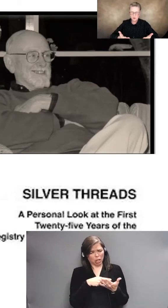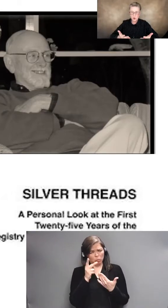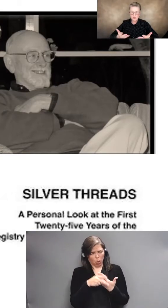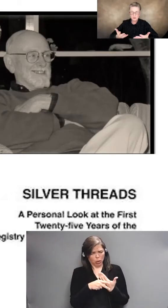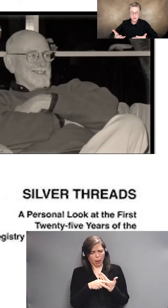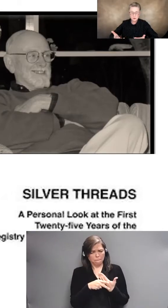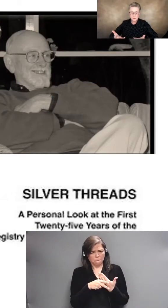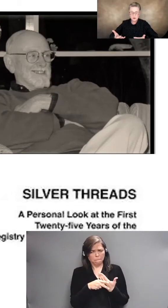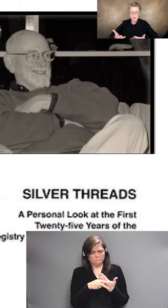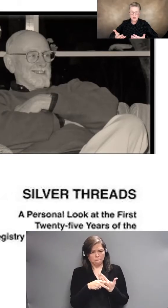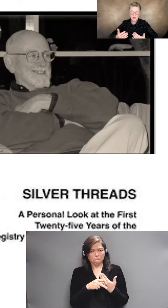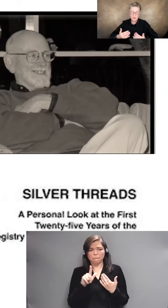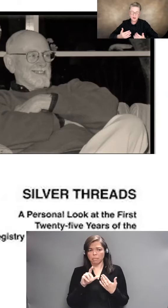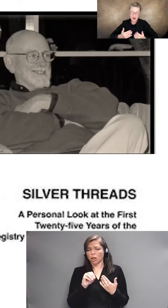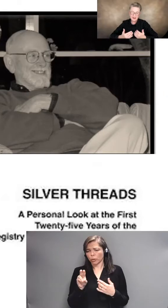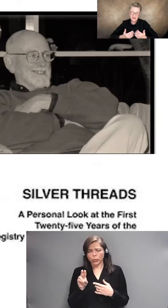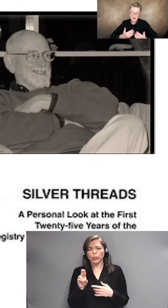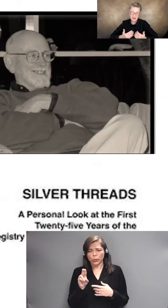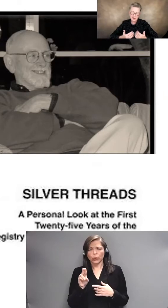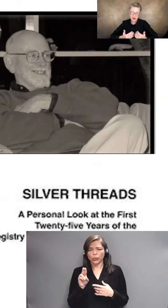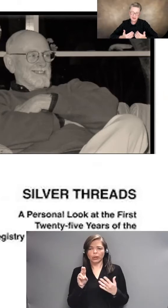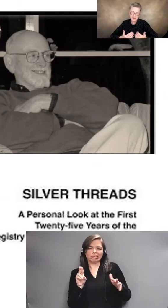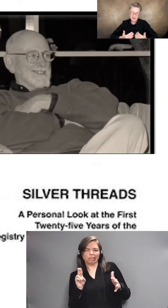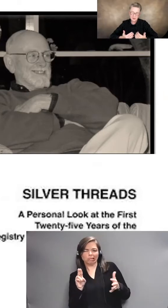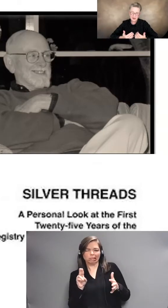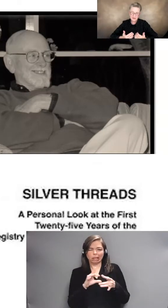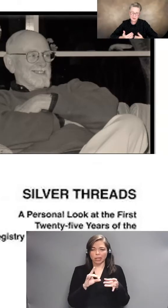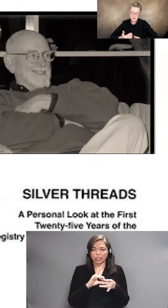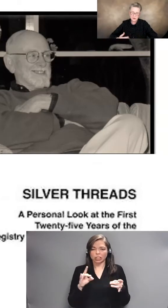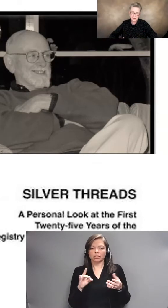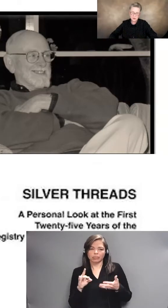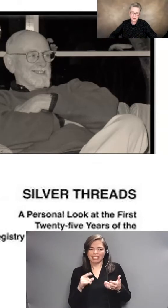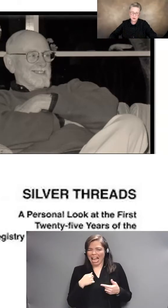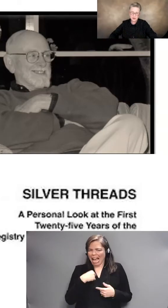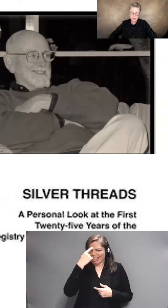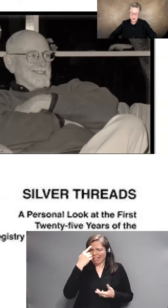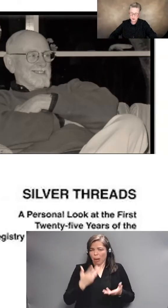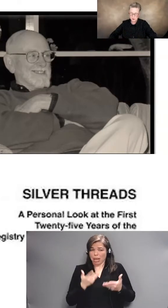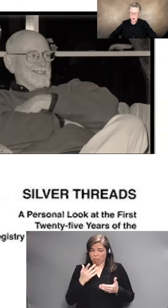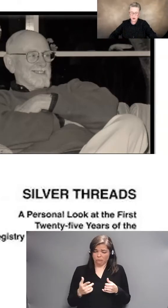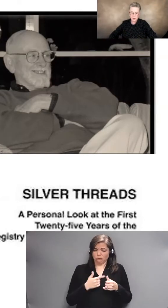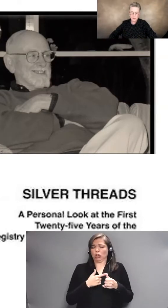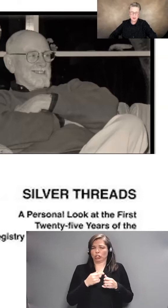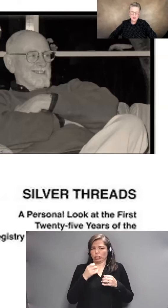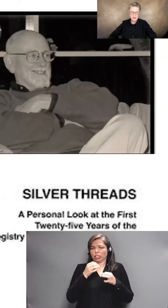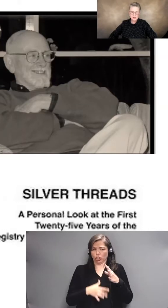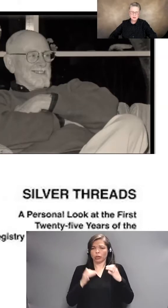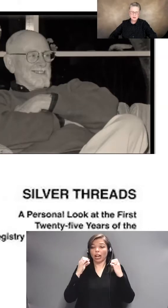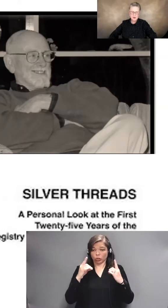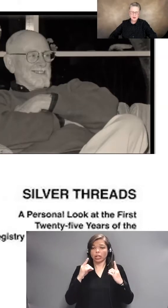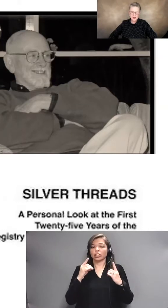what Lou kind of said, I think it may have been the first interpreter education program so then . . .